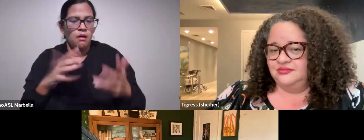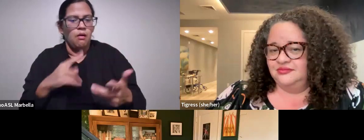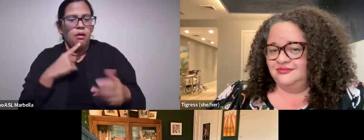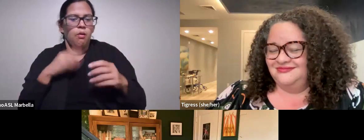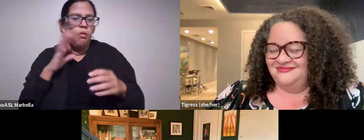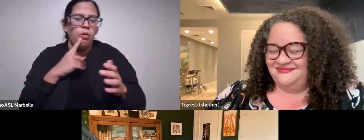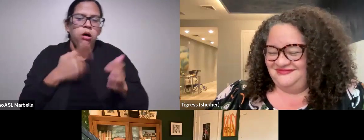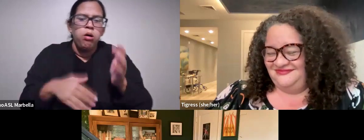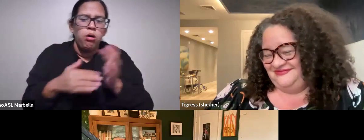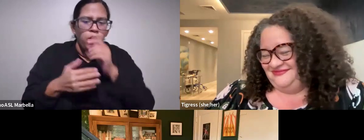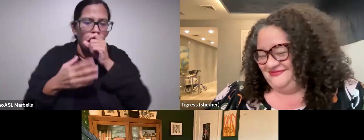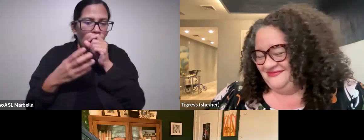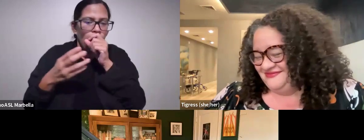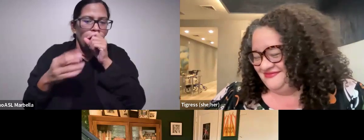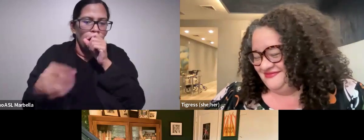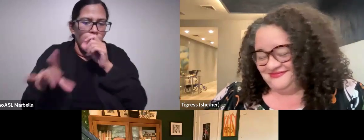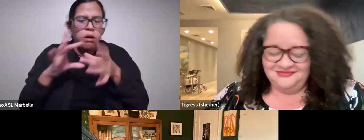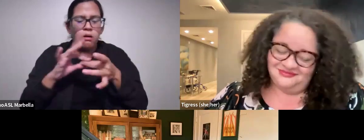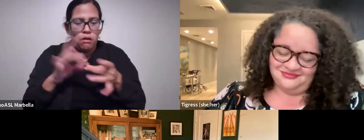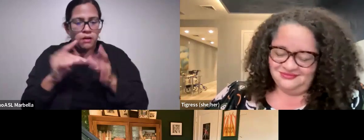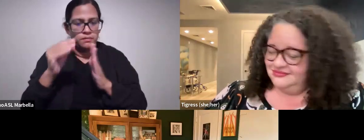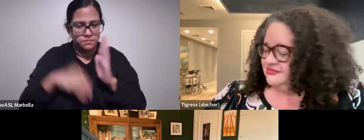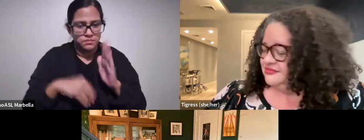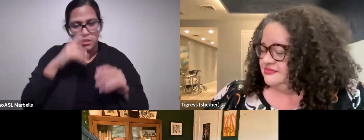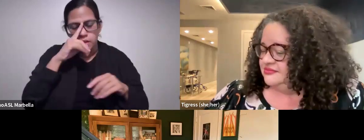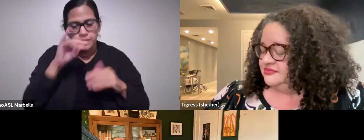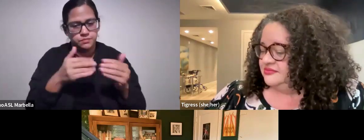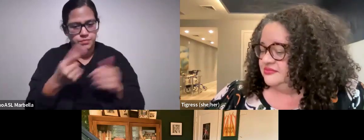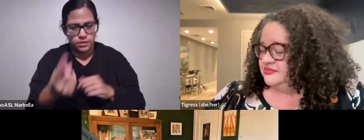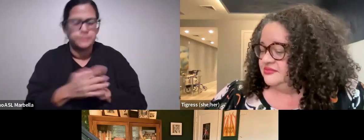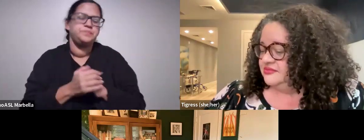That's an easy one. Two, I would say